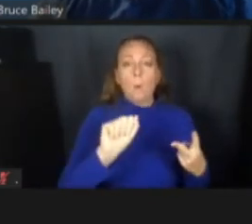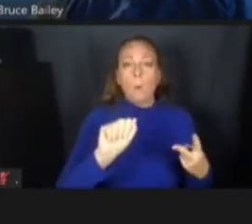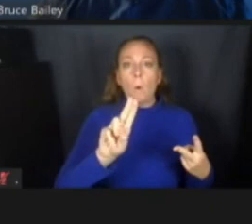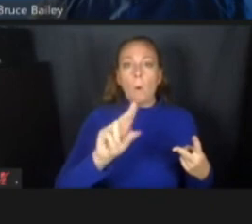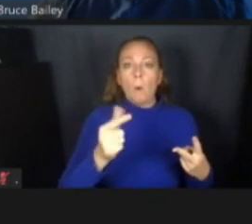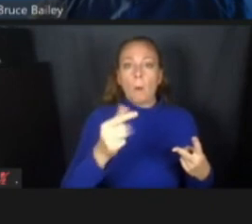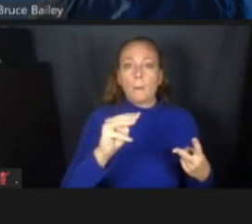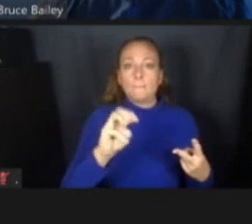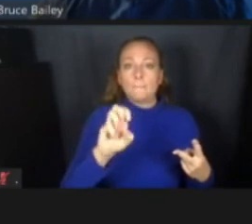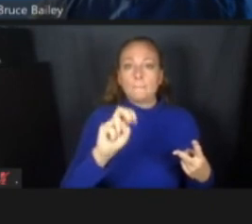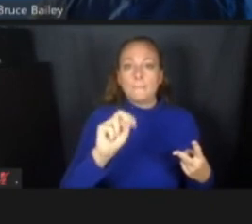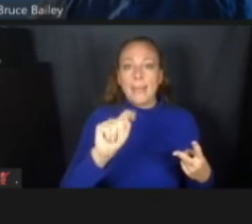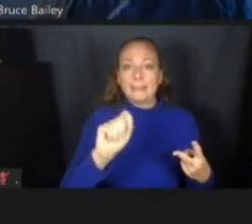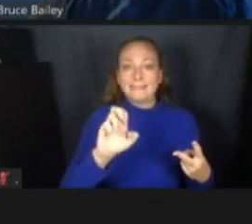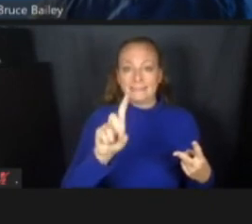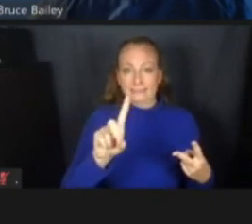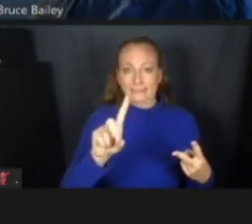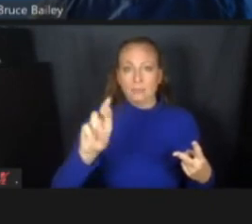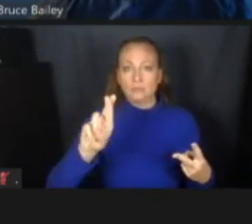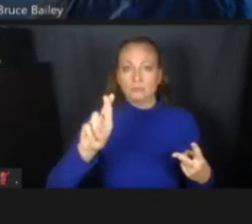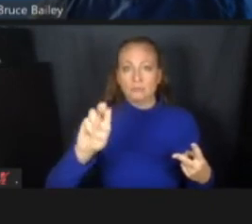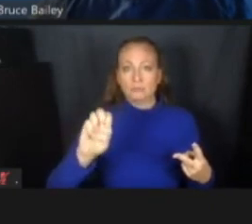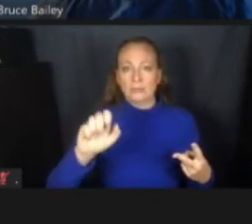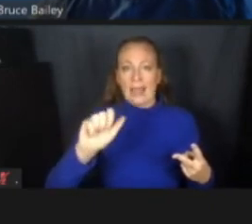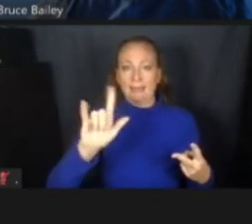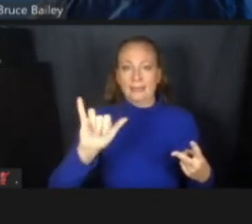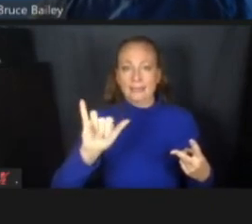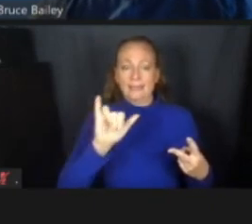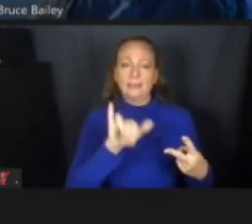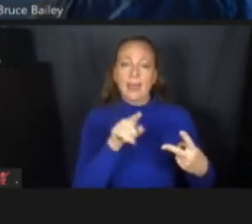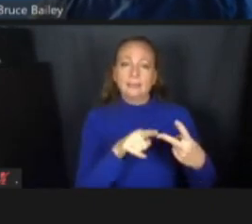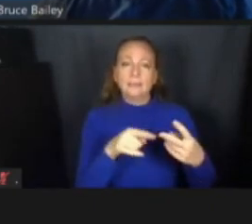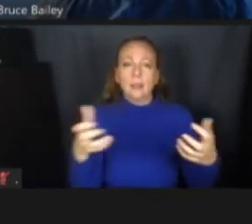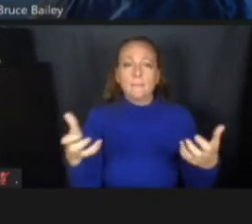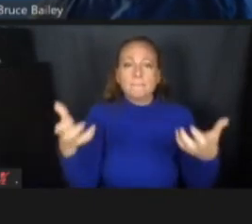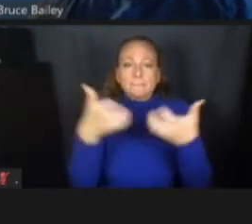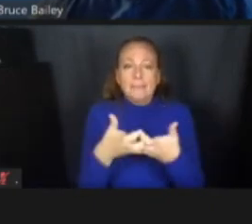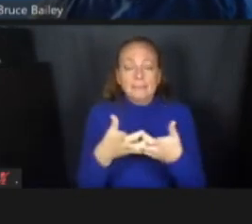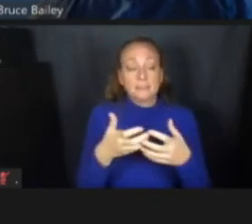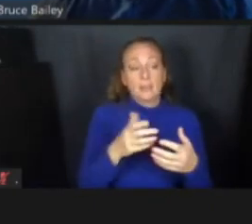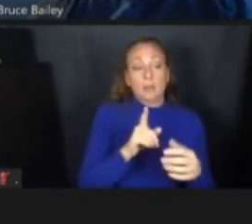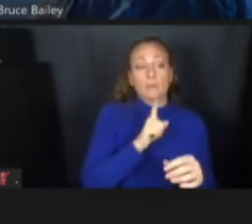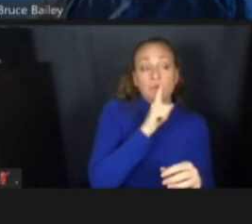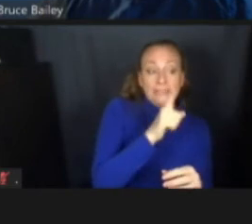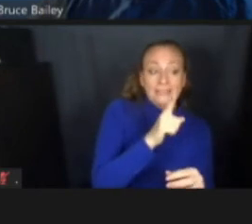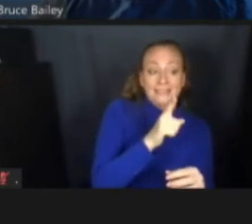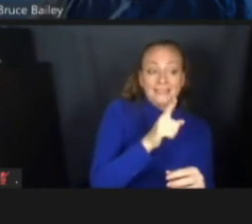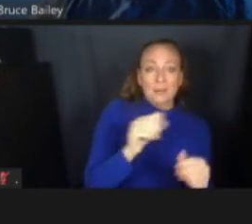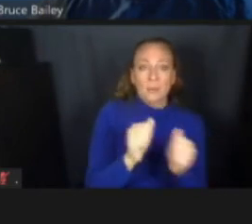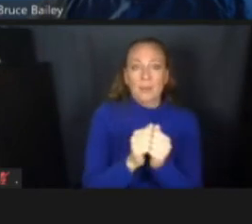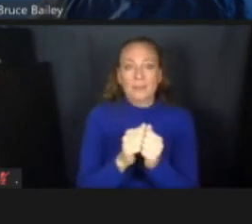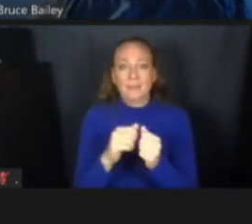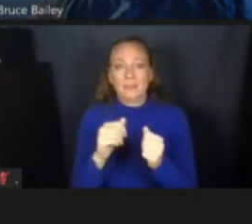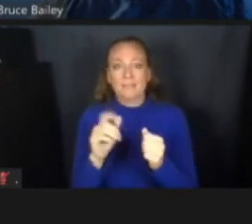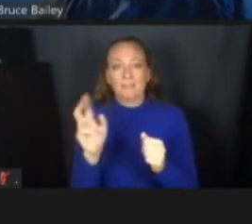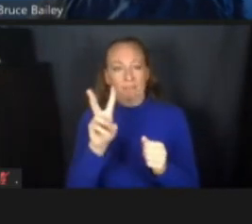of reality with mixed reality. And all of this technology is actually